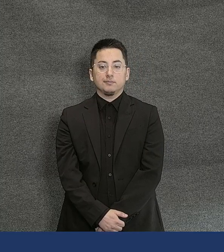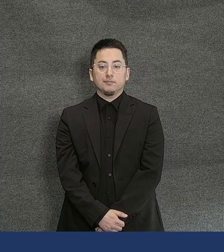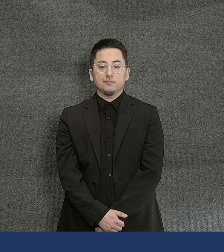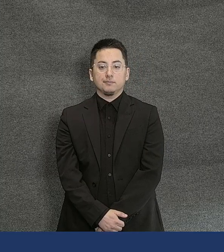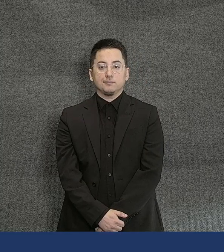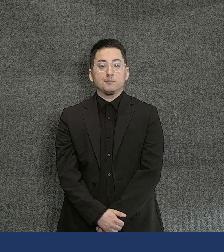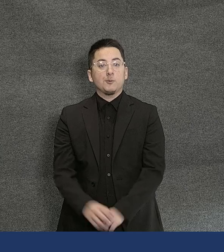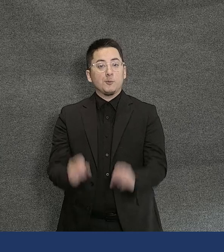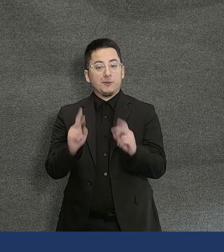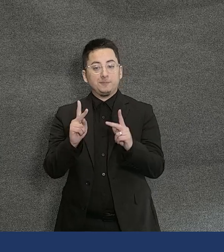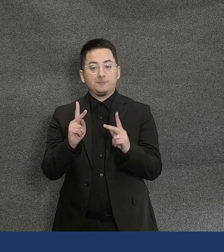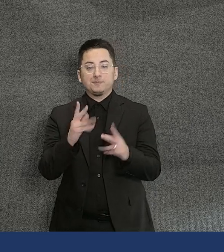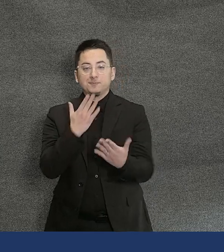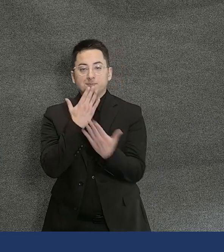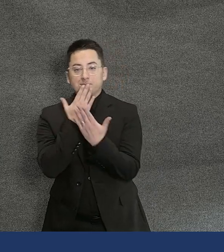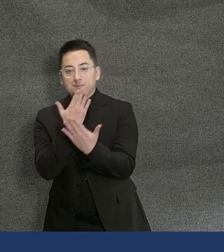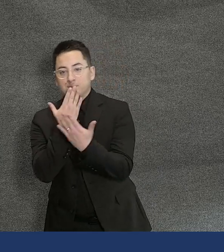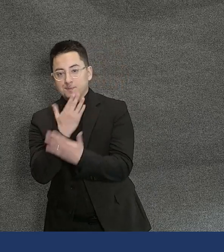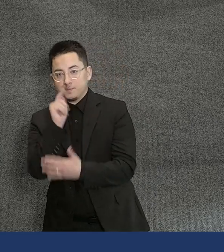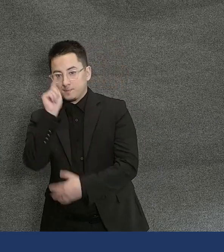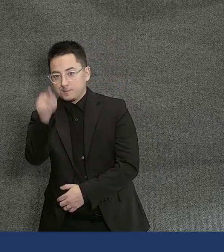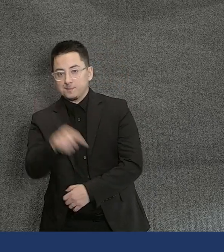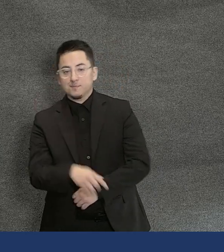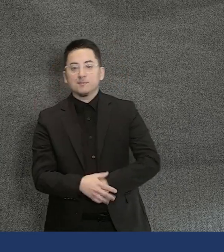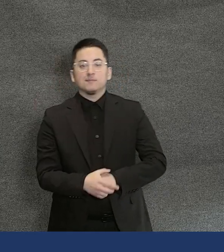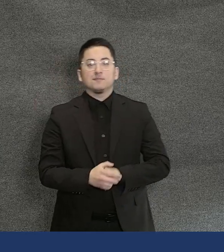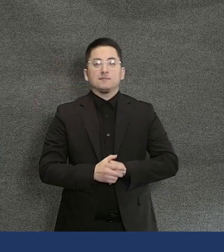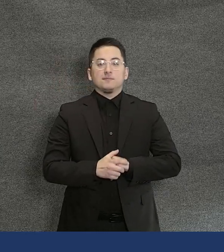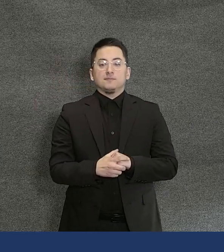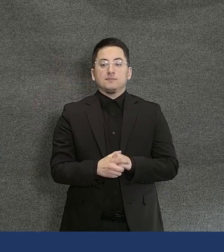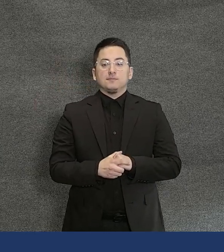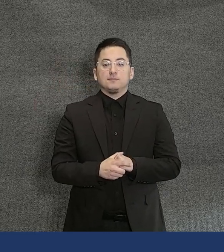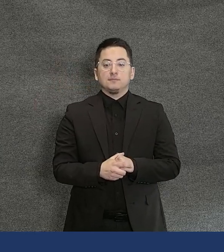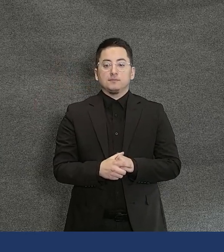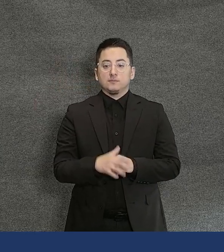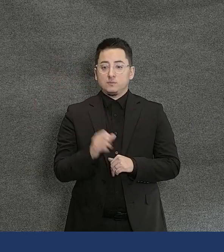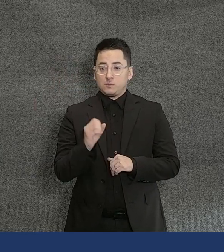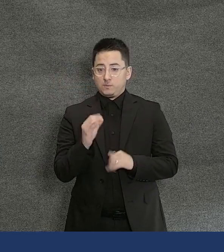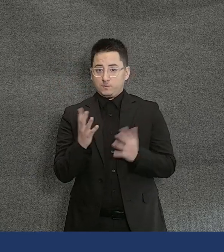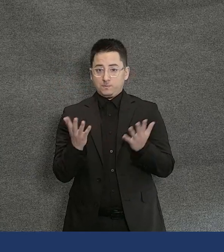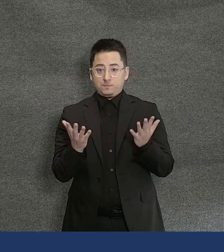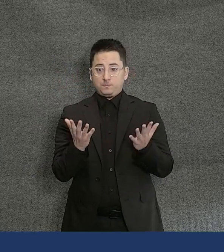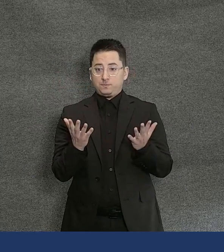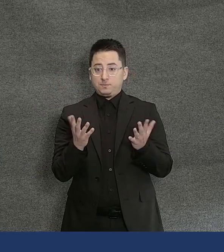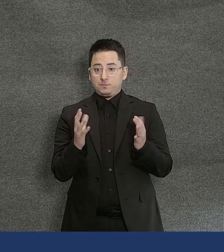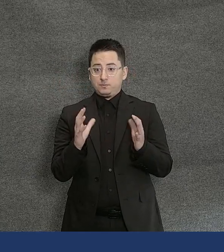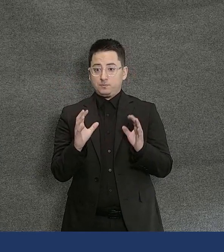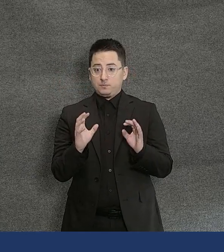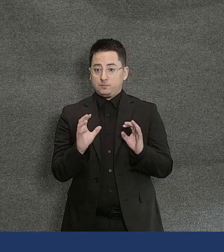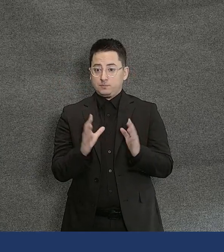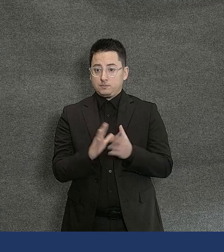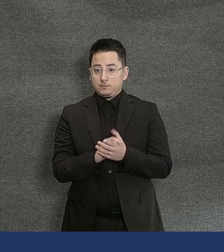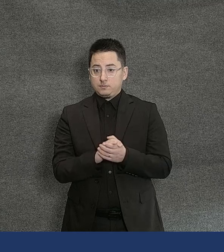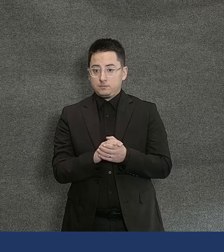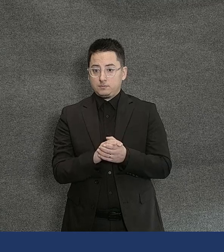Thank you, everybody. I didn't do any filler because I was told that would not be helpful.